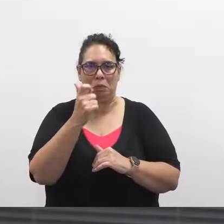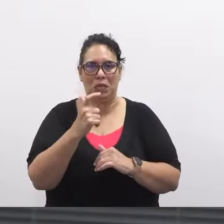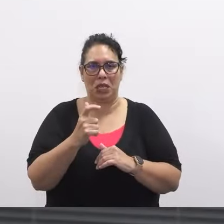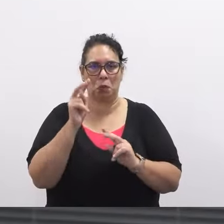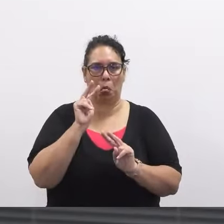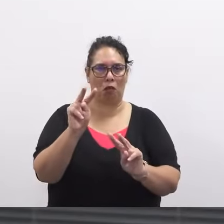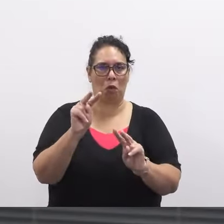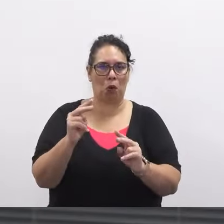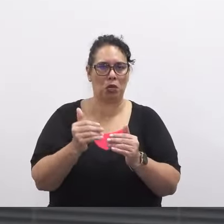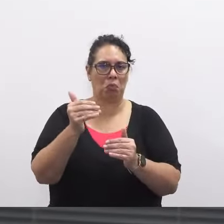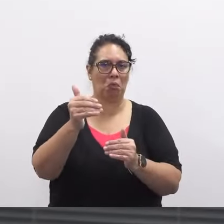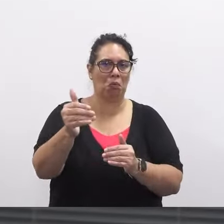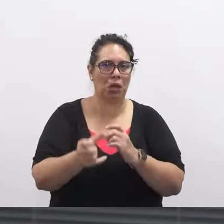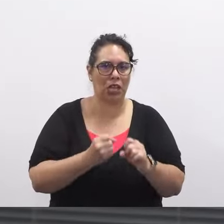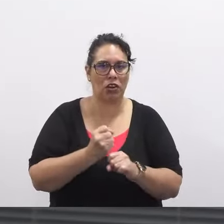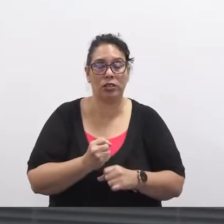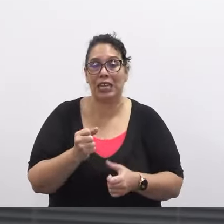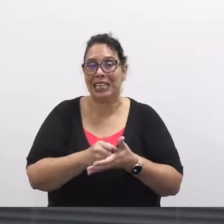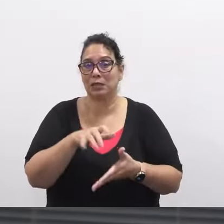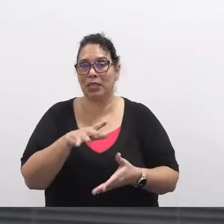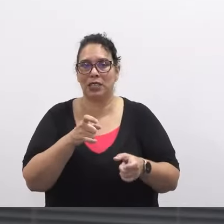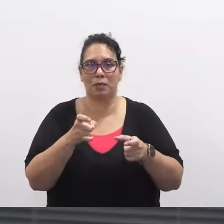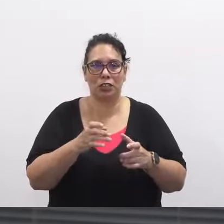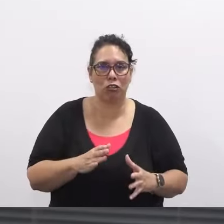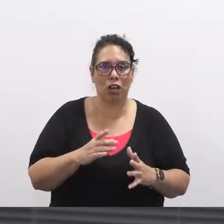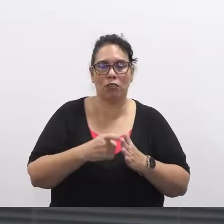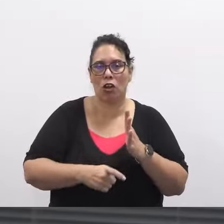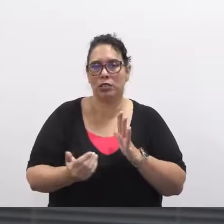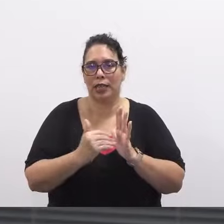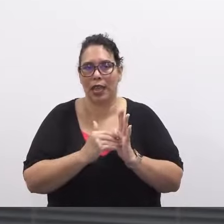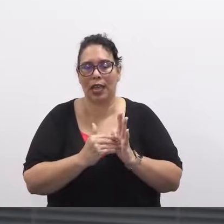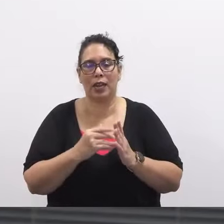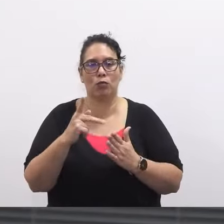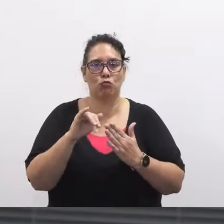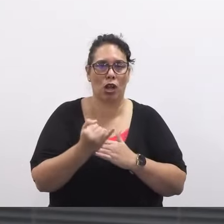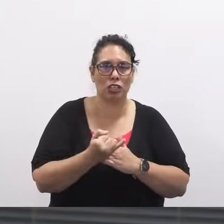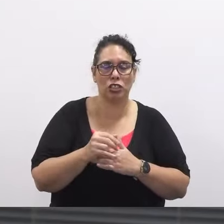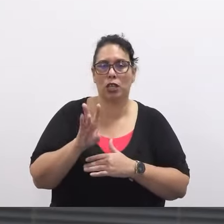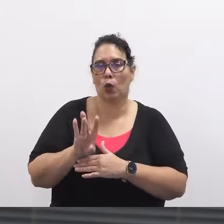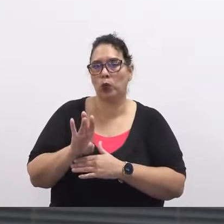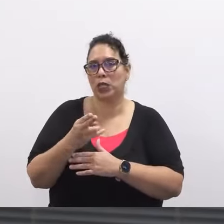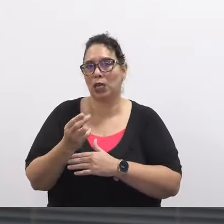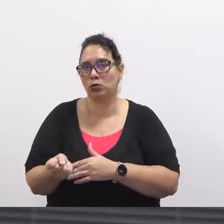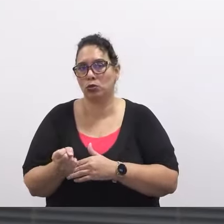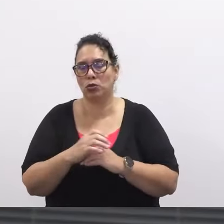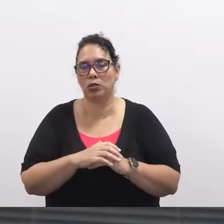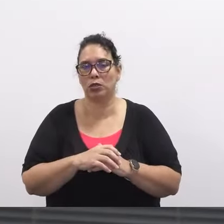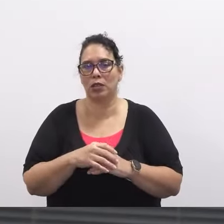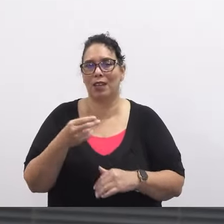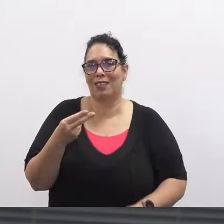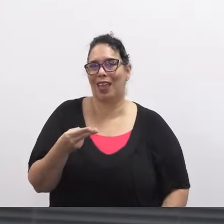and the expenses will be for administrative cost again, also for projects over at Wilson High School, that would be the HVAC work